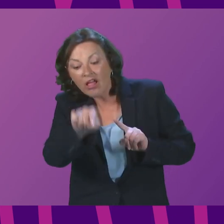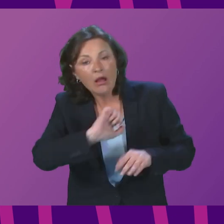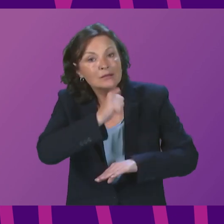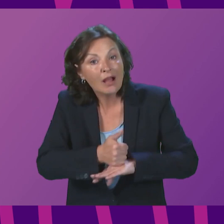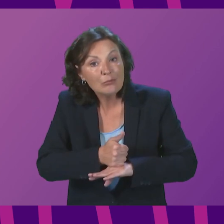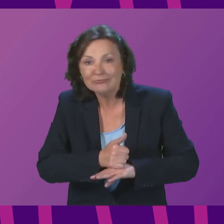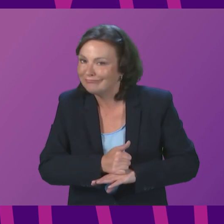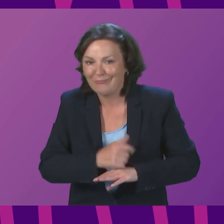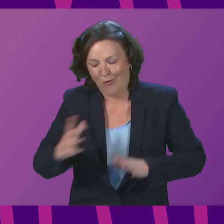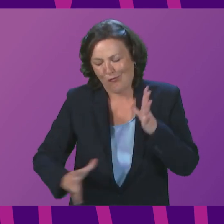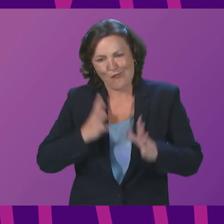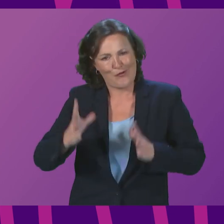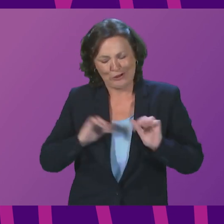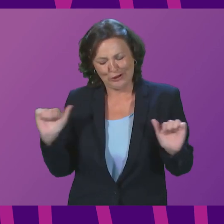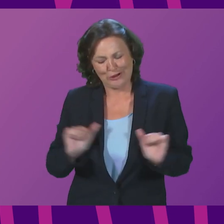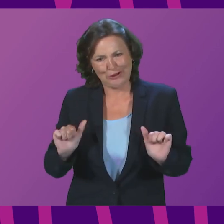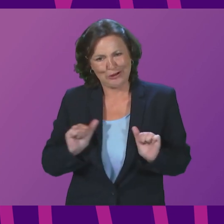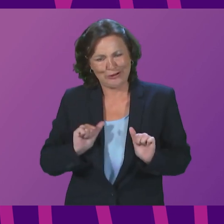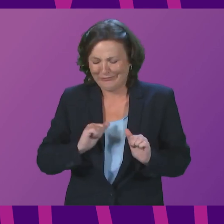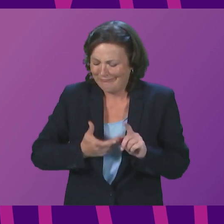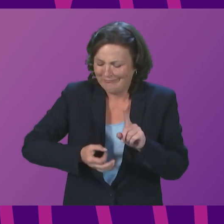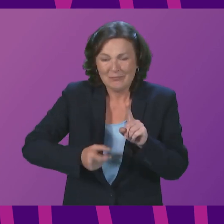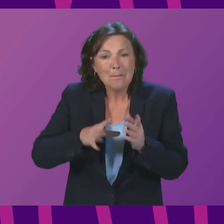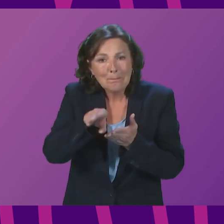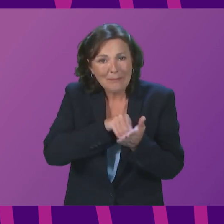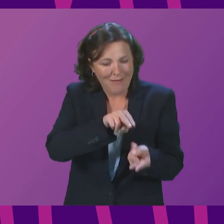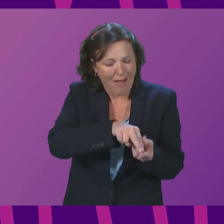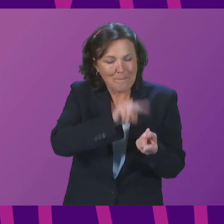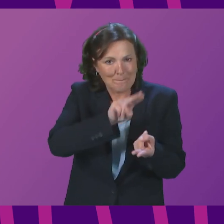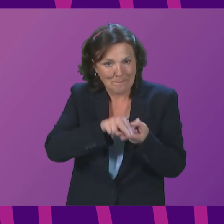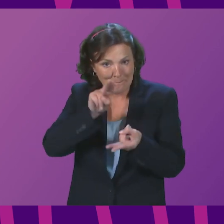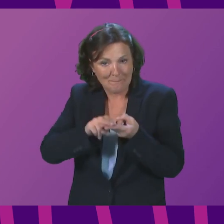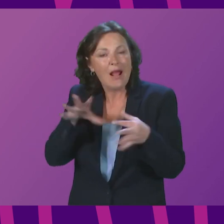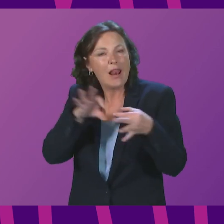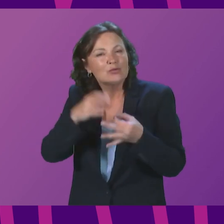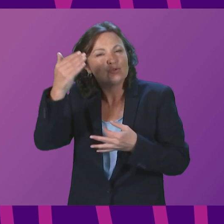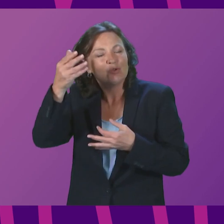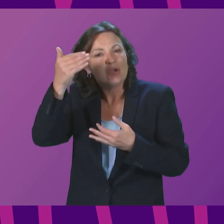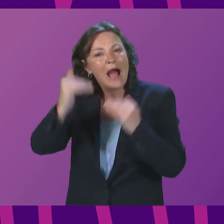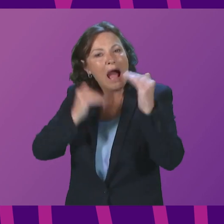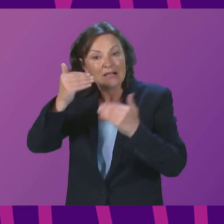We are already increasing the wages of people who work in the adult social care sector.